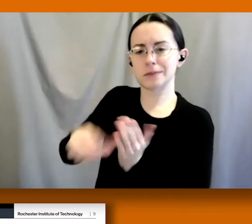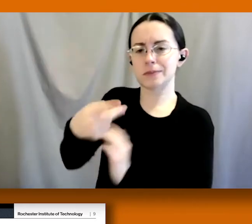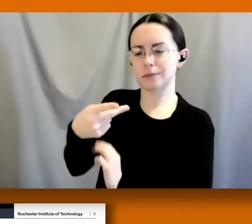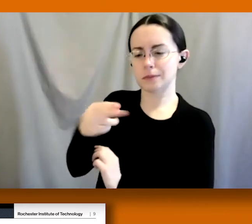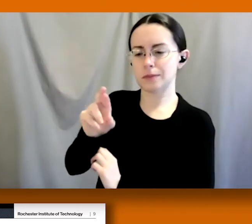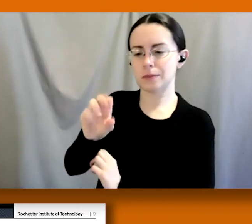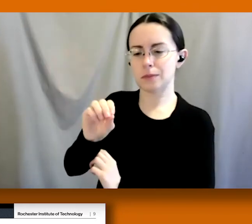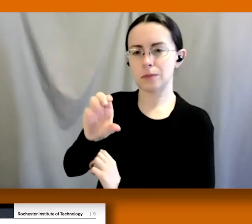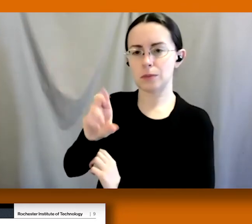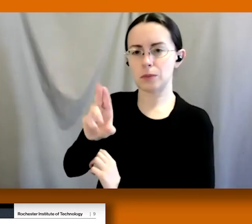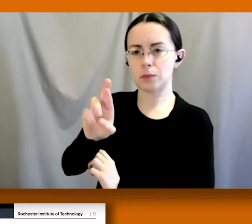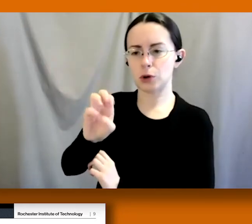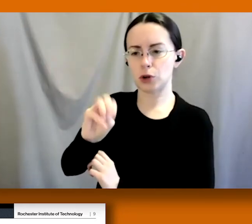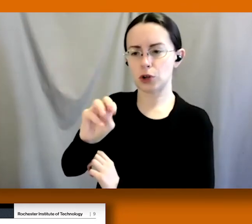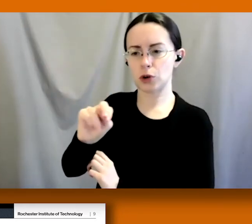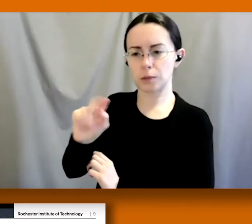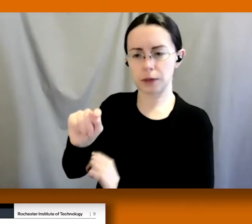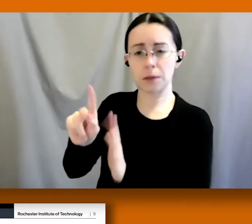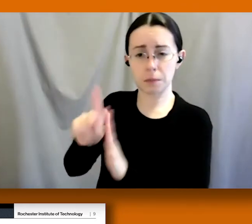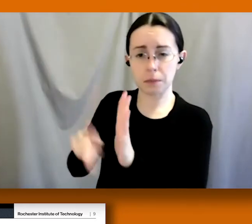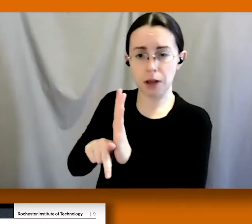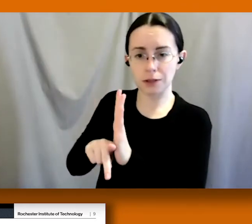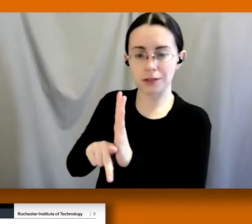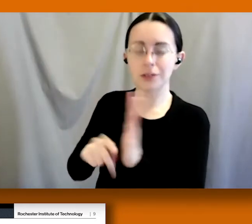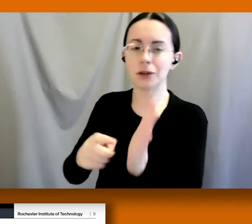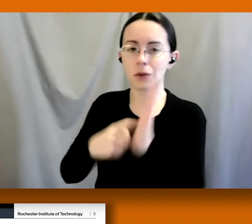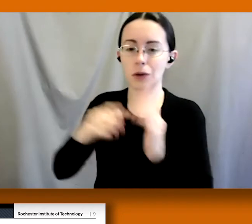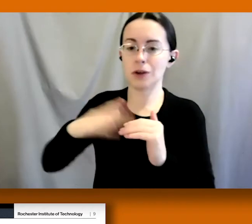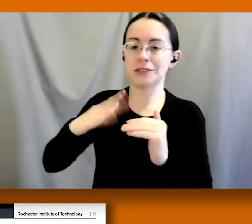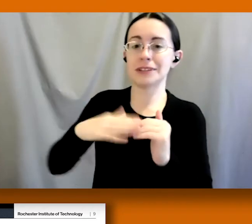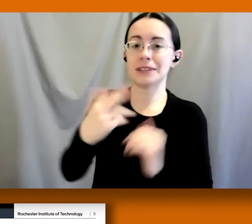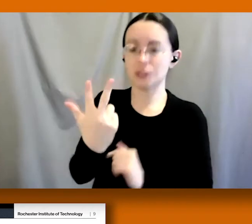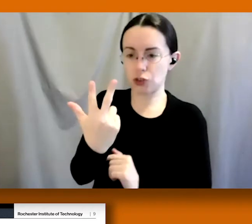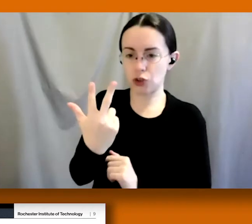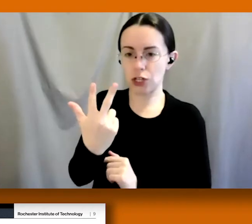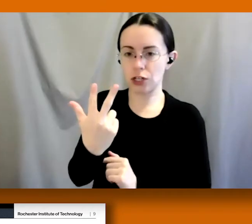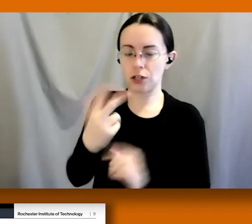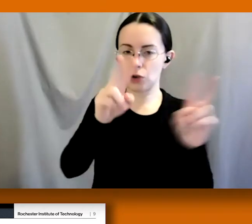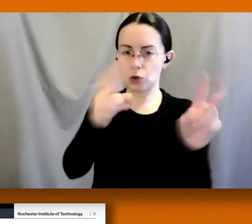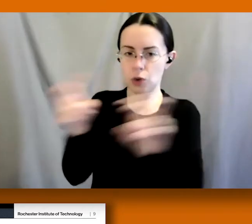which requires at least three quotes or bids from different vendors.